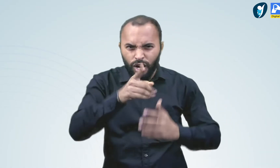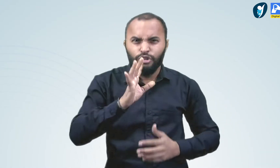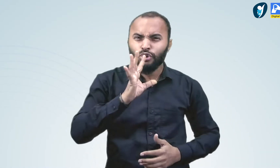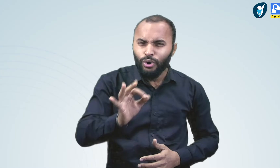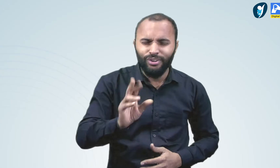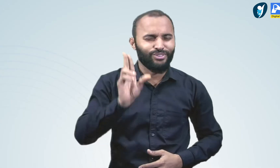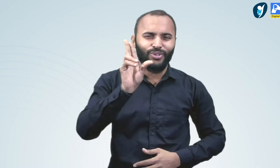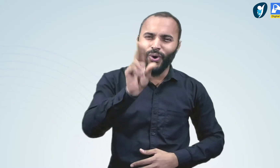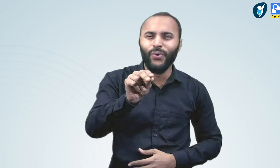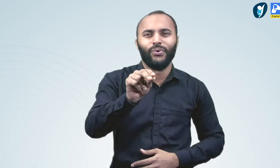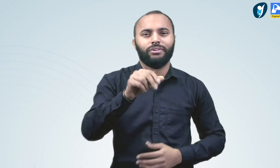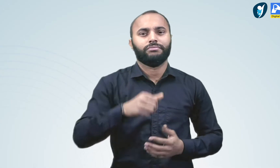However, that is not true.